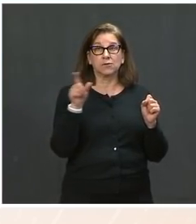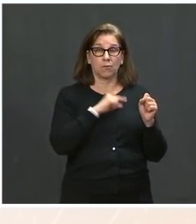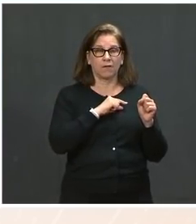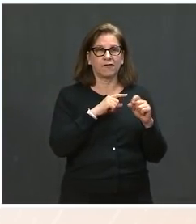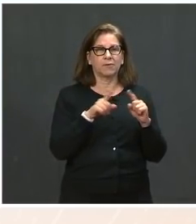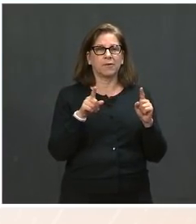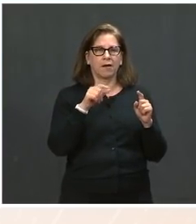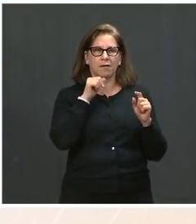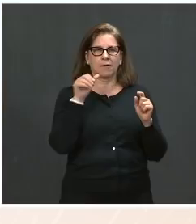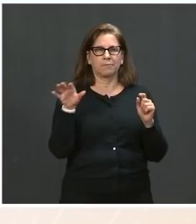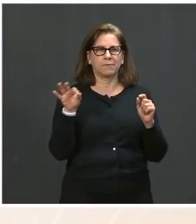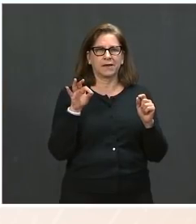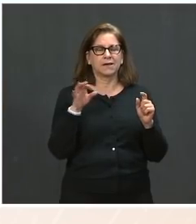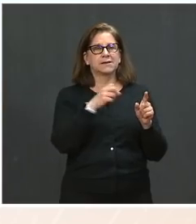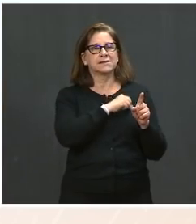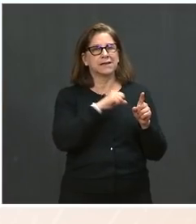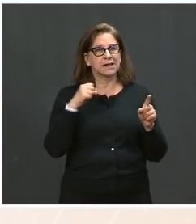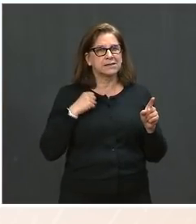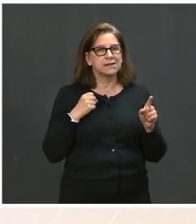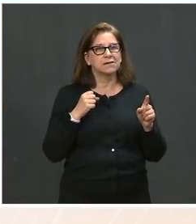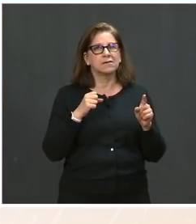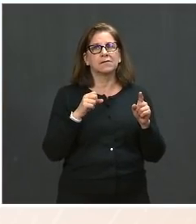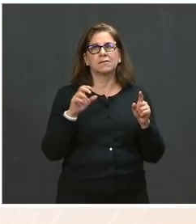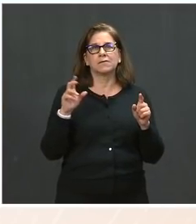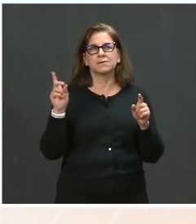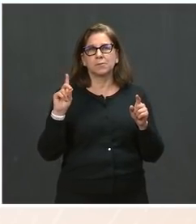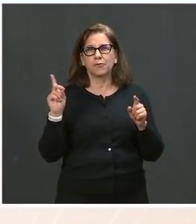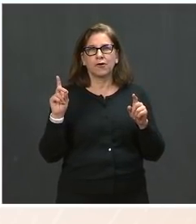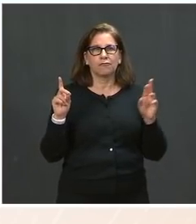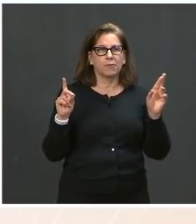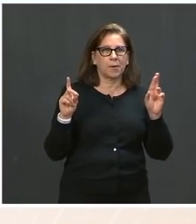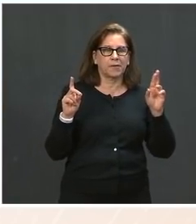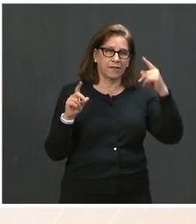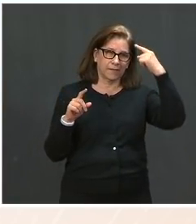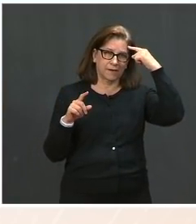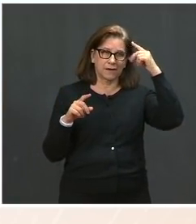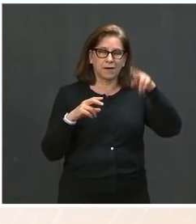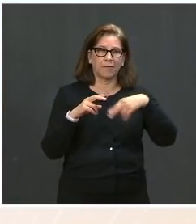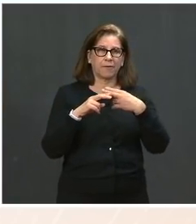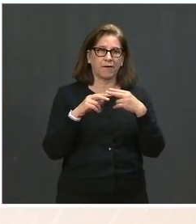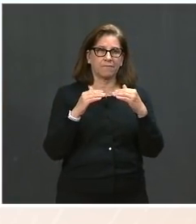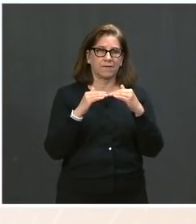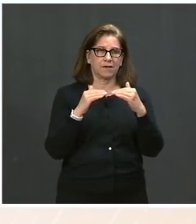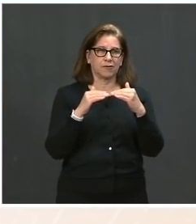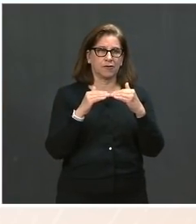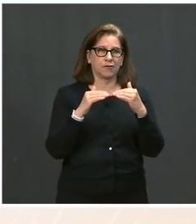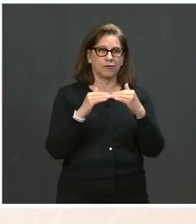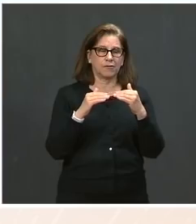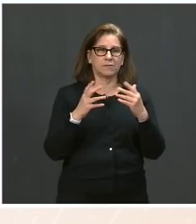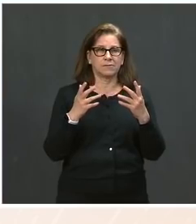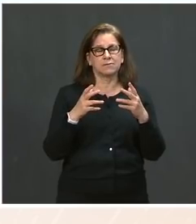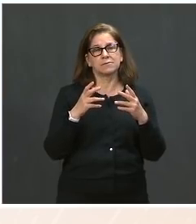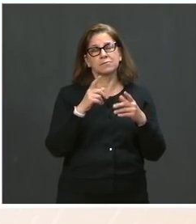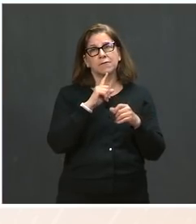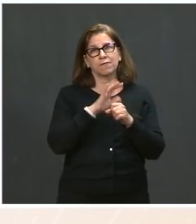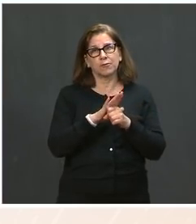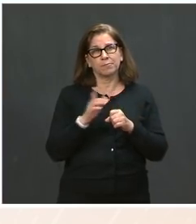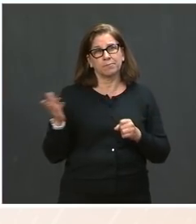members of both parties, should give fair hearing to seriously consider confirming. But we just announced his nomination today,